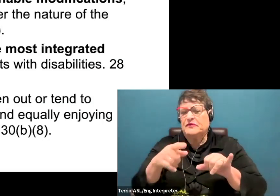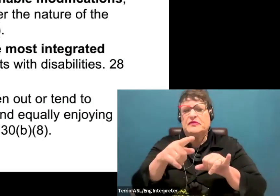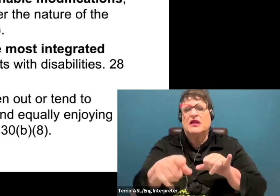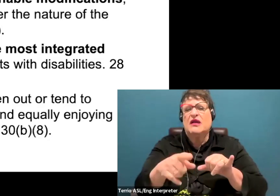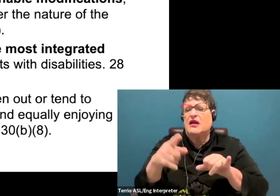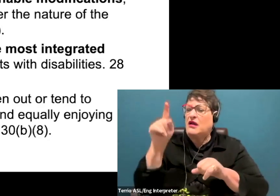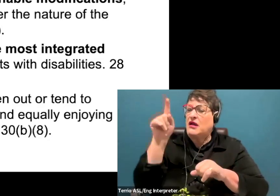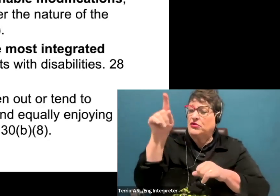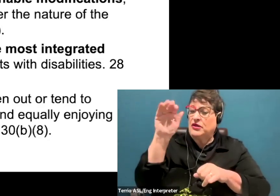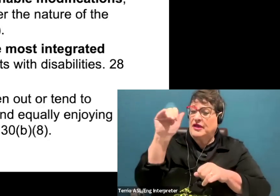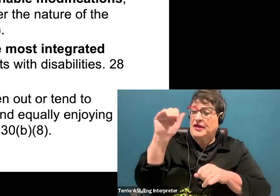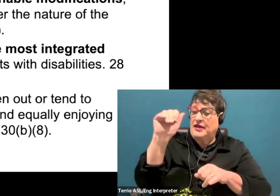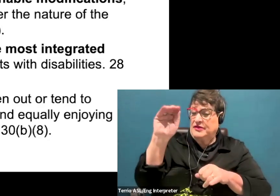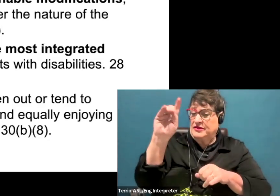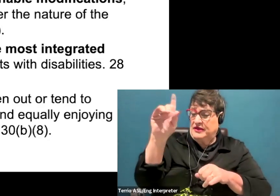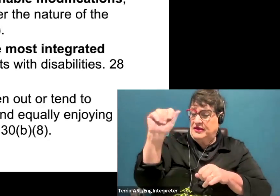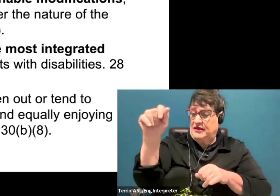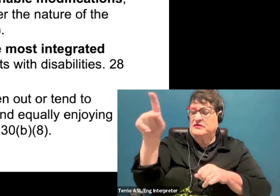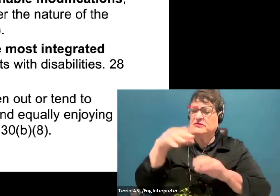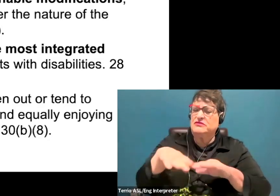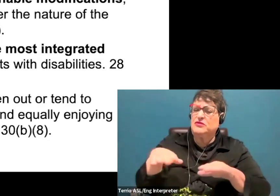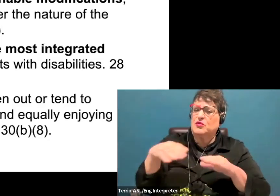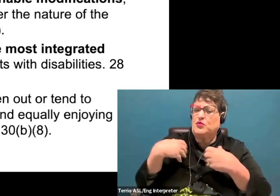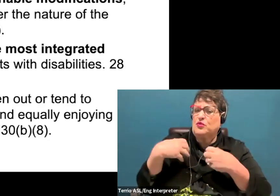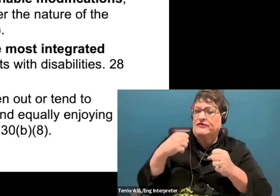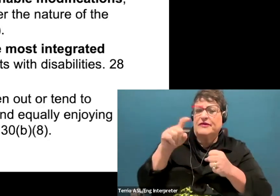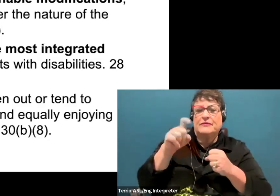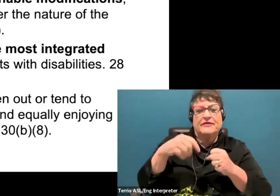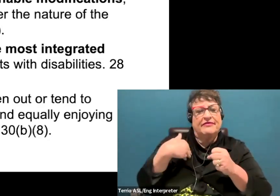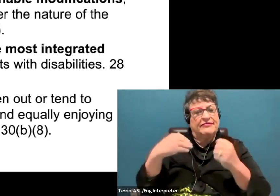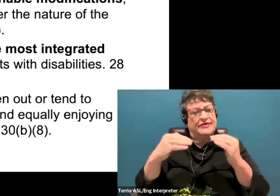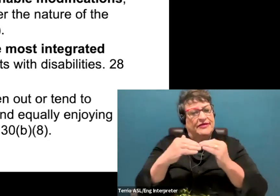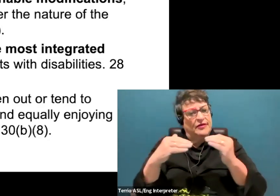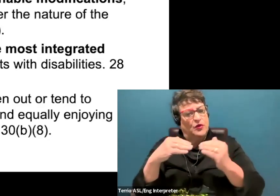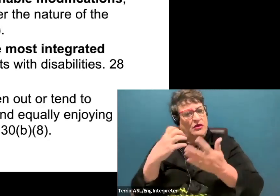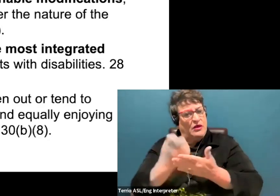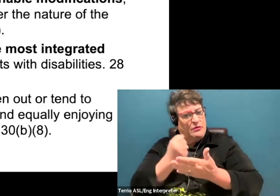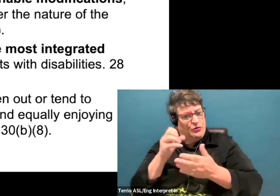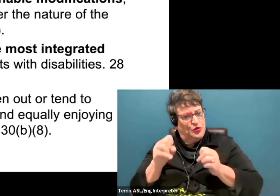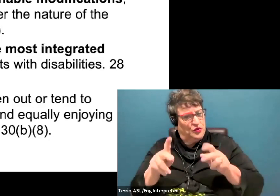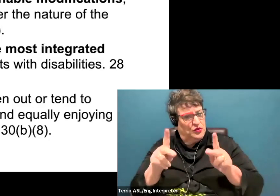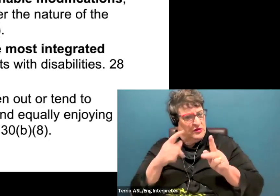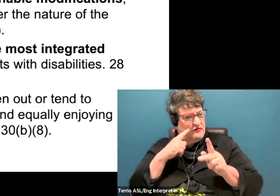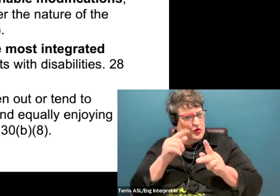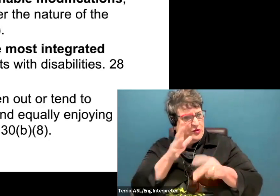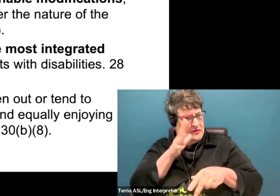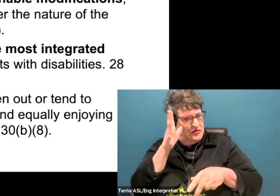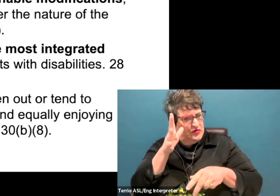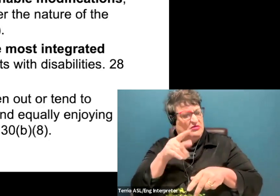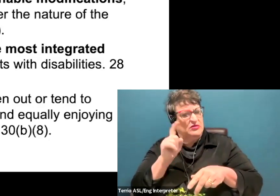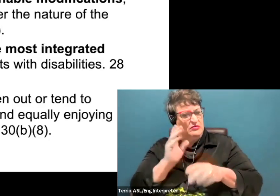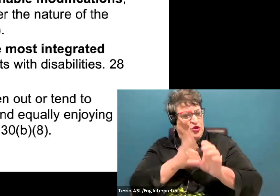child welfare agencies do need to provide an equal opportunity to parents so that they can participate in all programs,